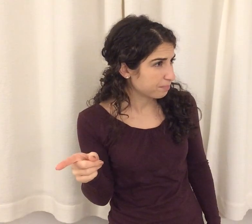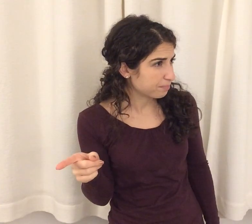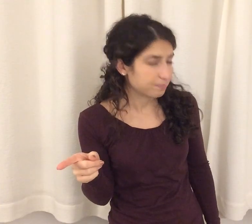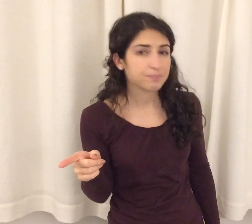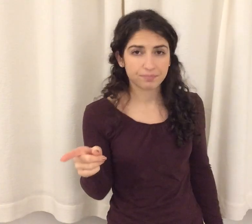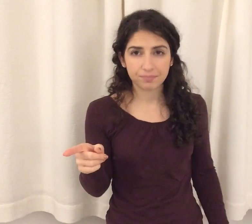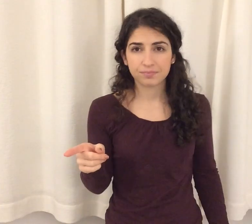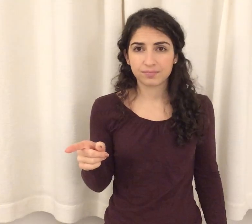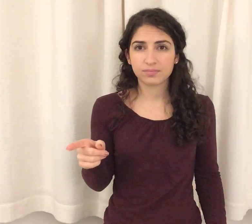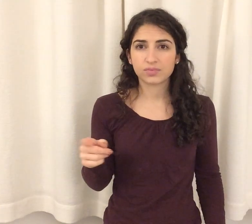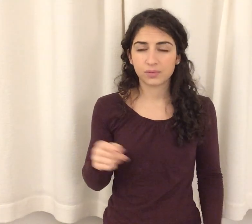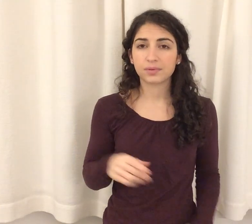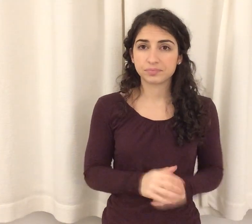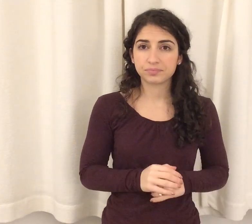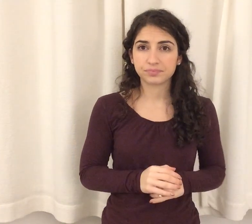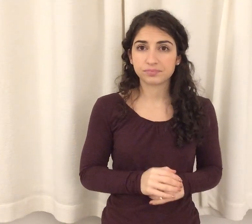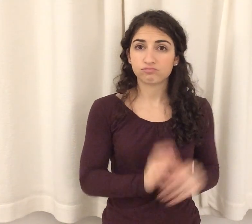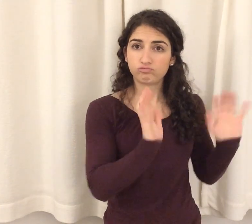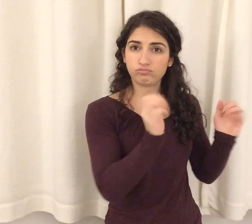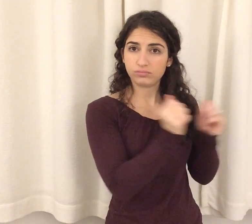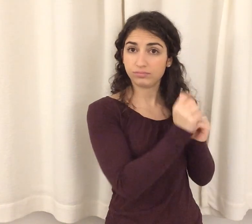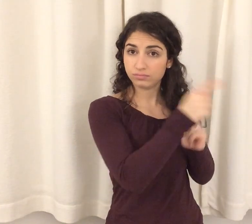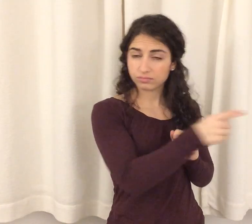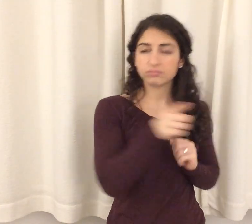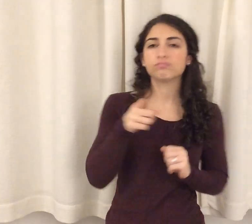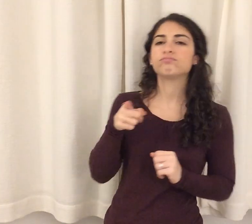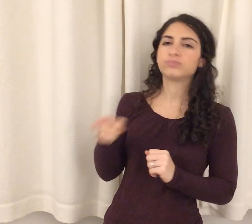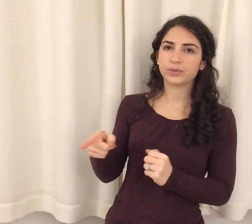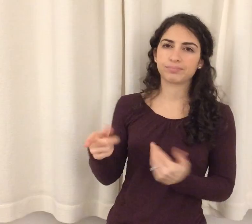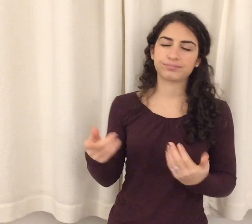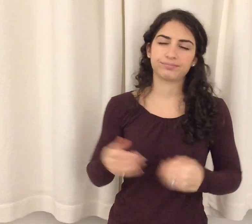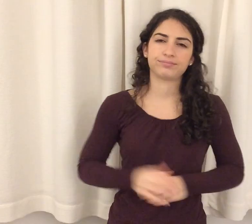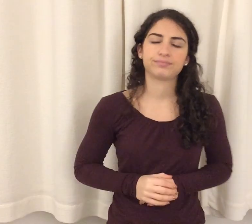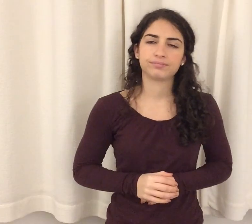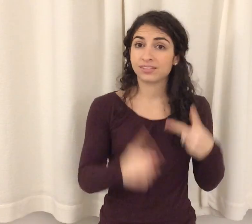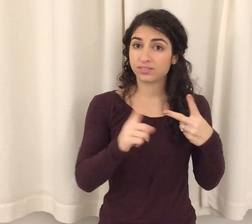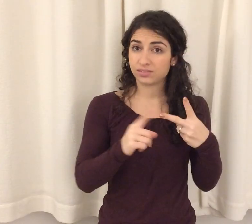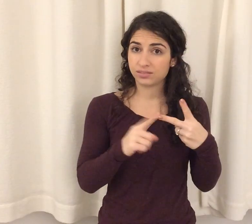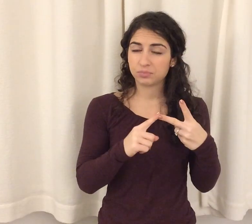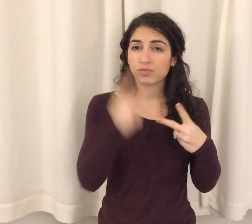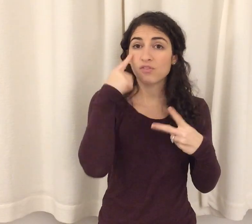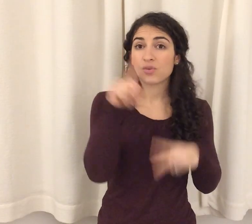to what?" for example. You're talking them, but you point toward the ill person.